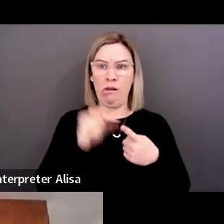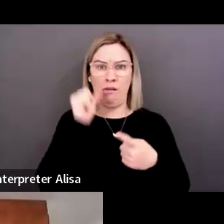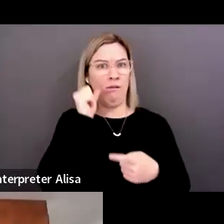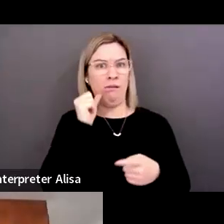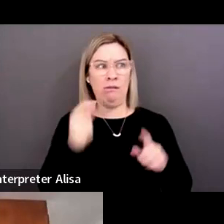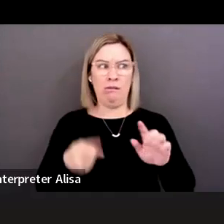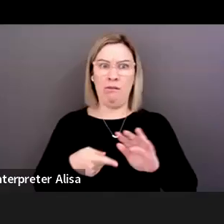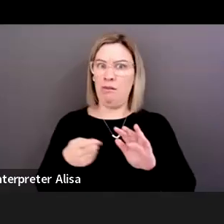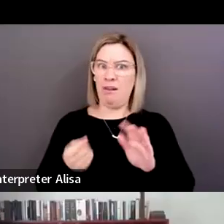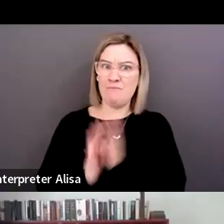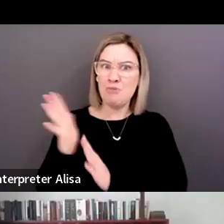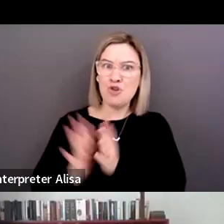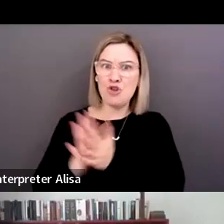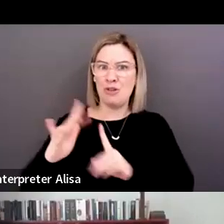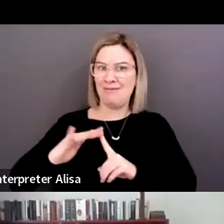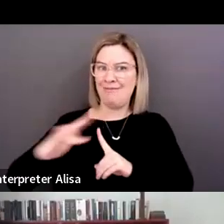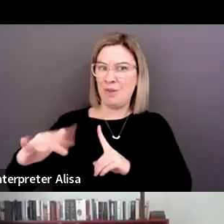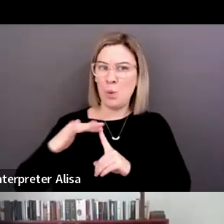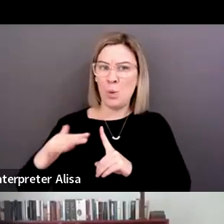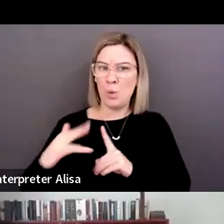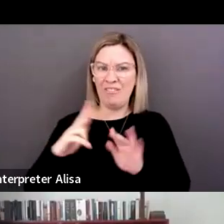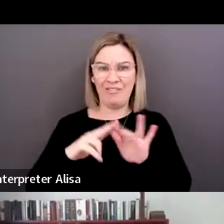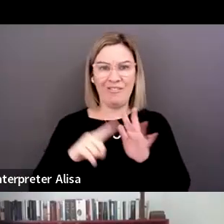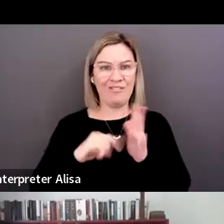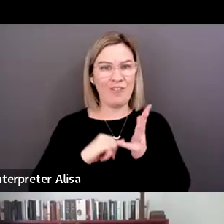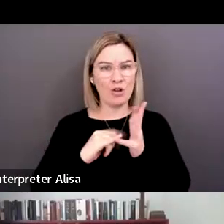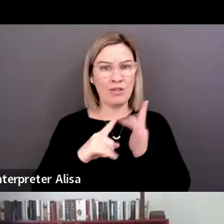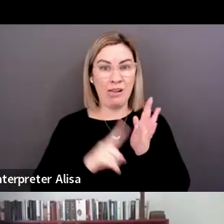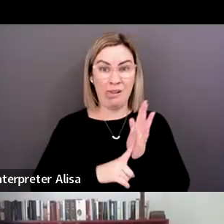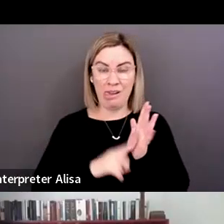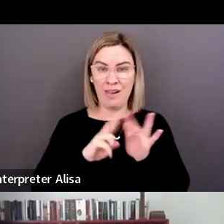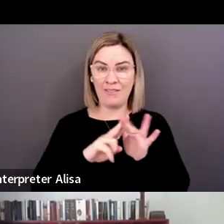years. Really, it's this question of like, why? How are these companies